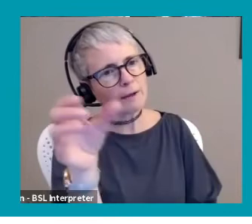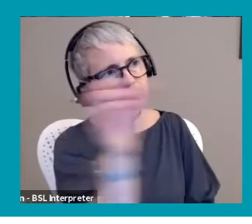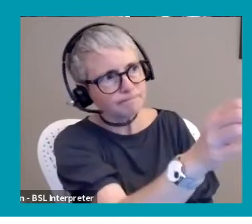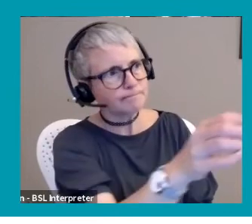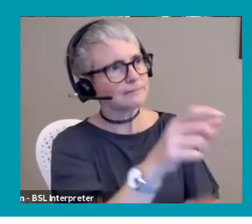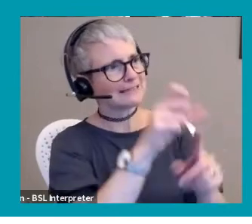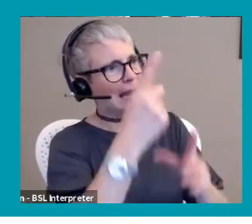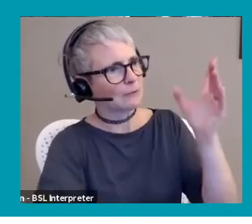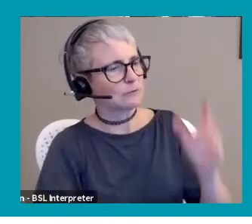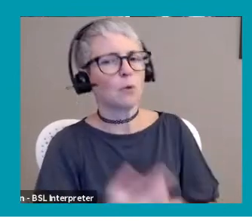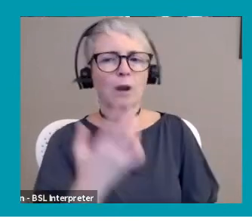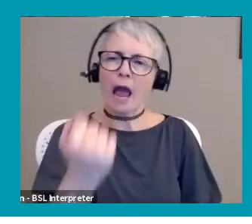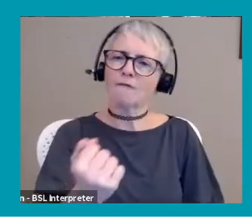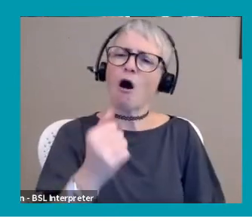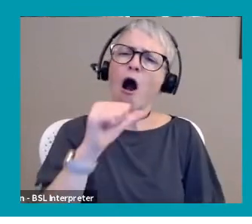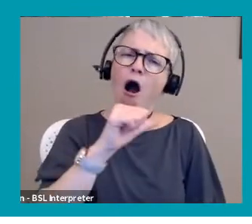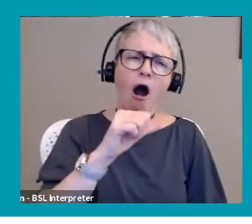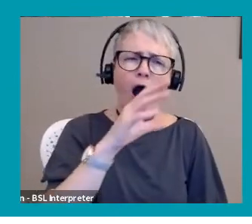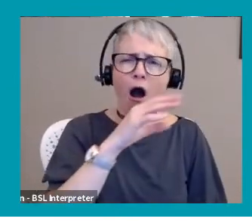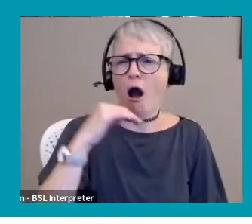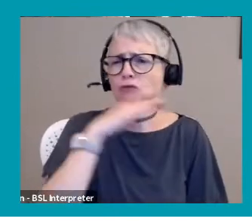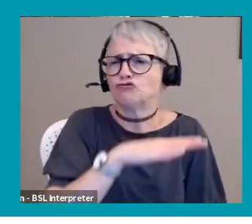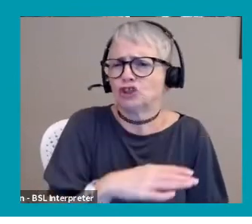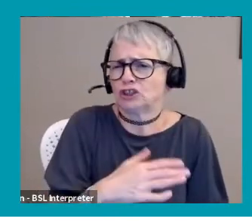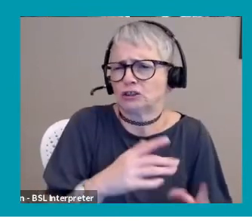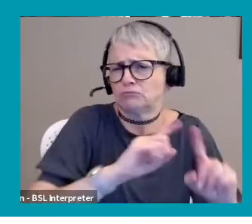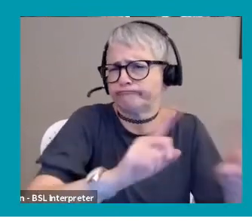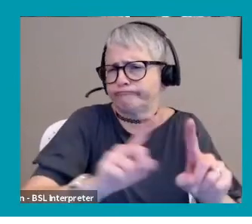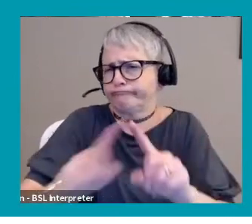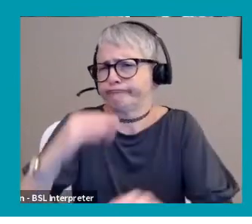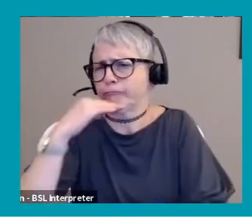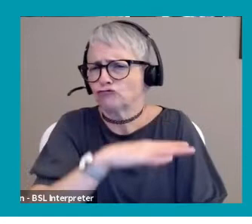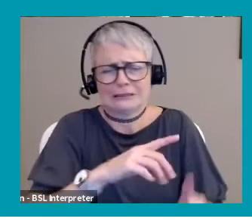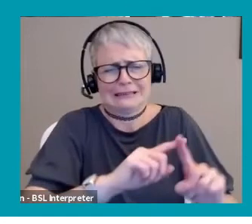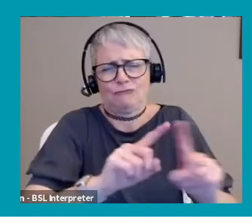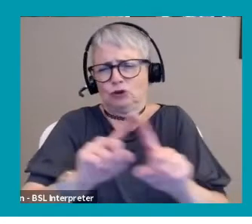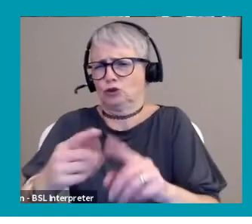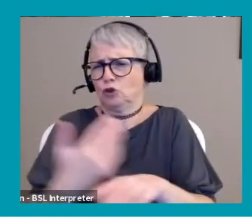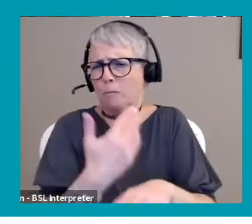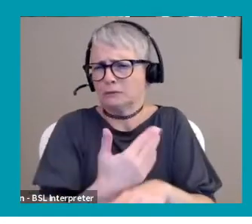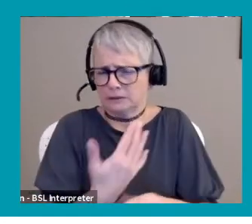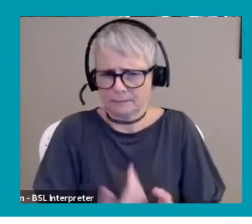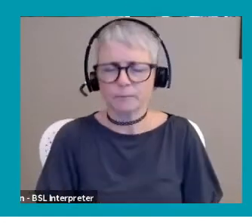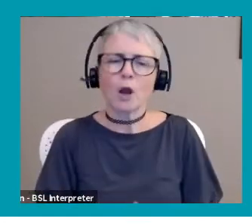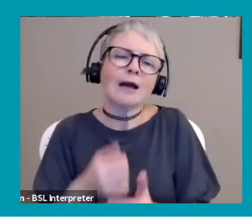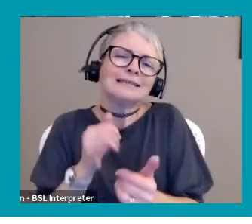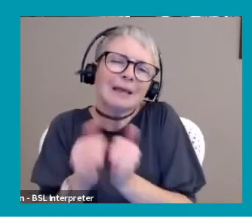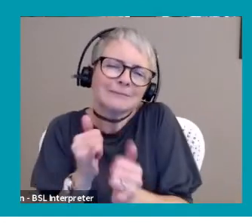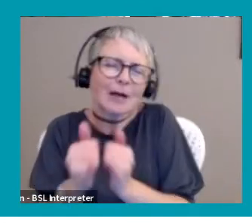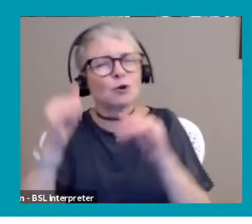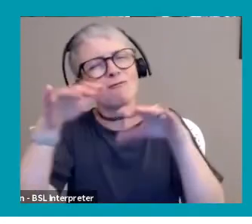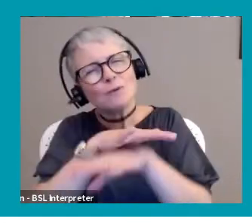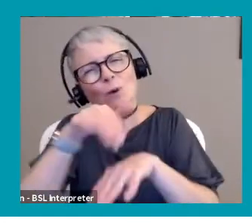disability inclusive jobs and sometimes they might say part time or full time